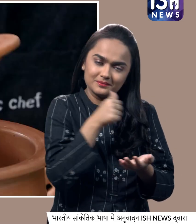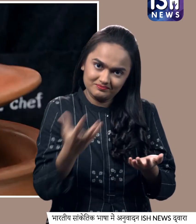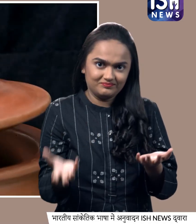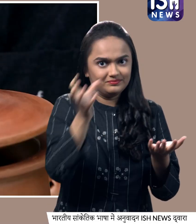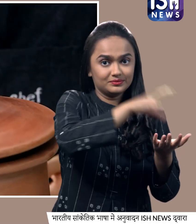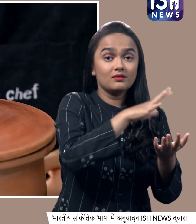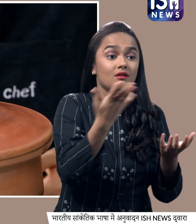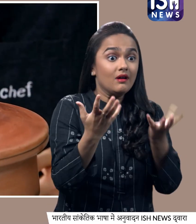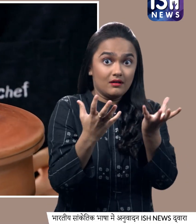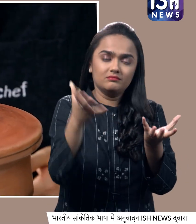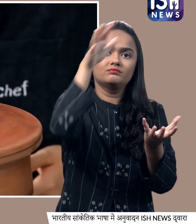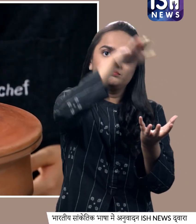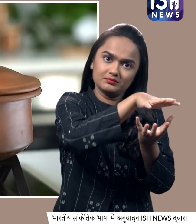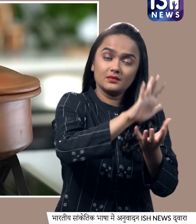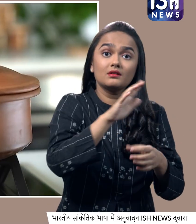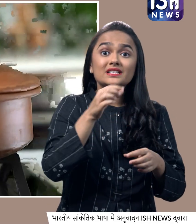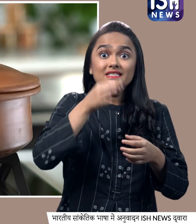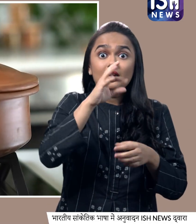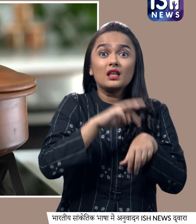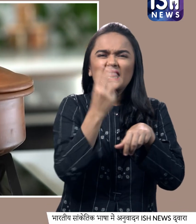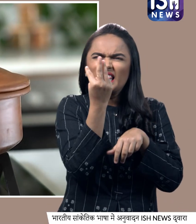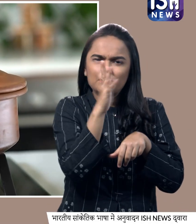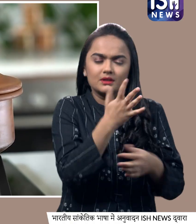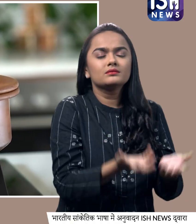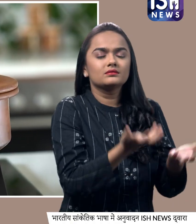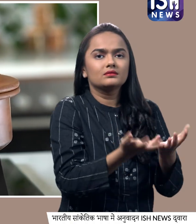Cover the lid and allow the water to boil for 3 mins